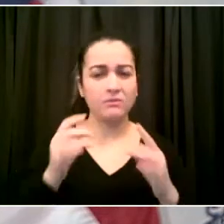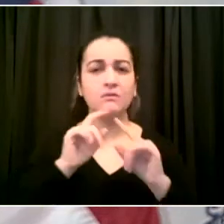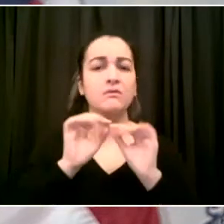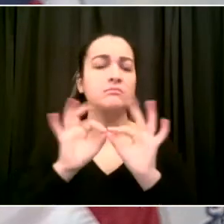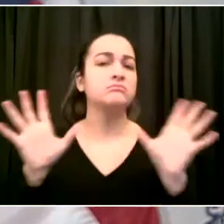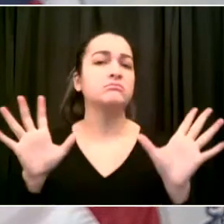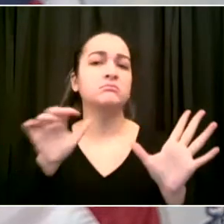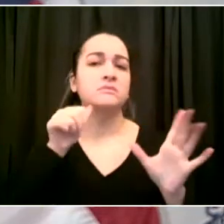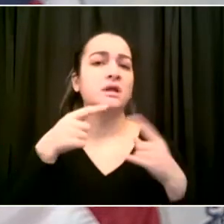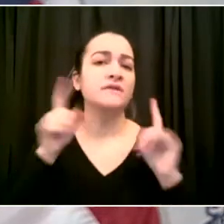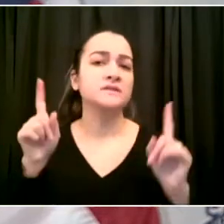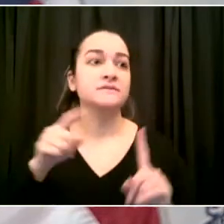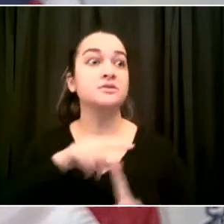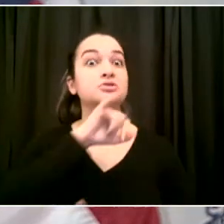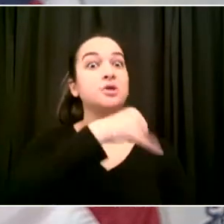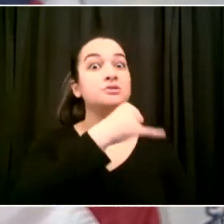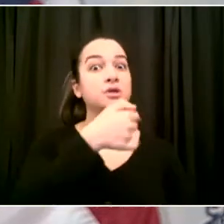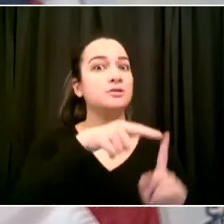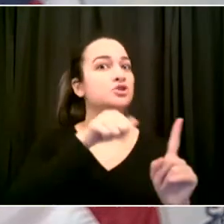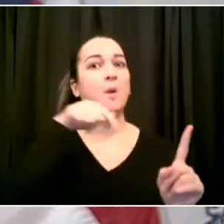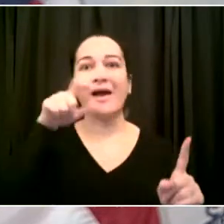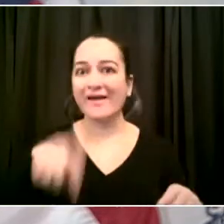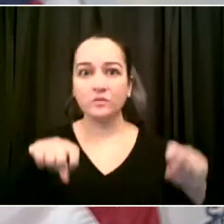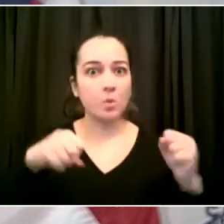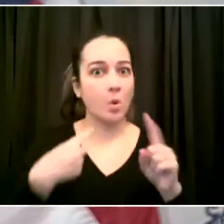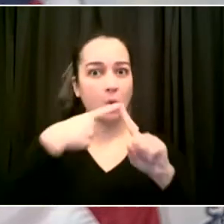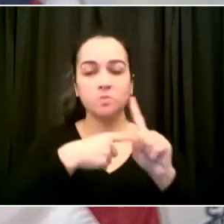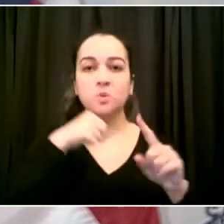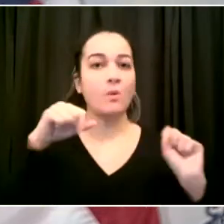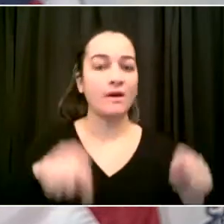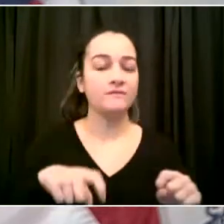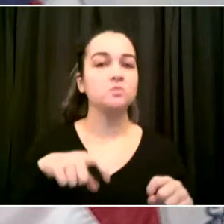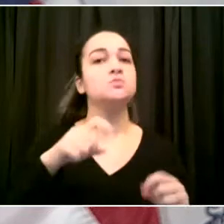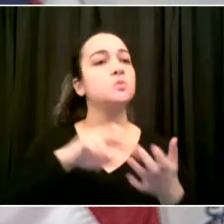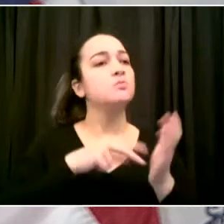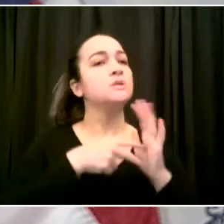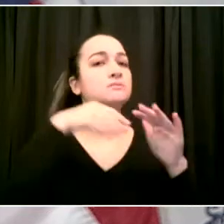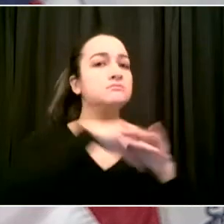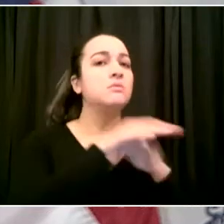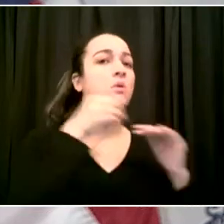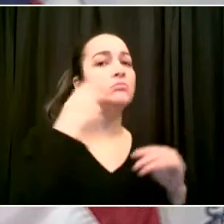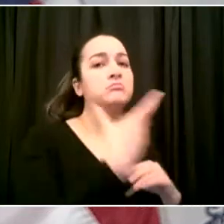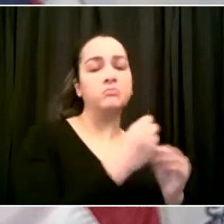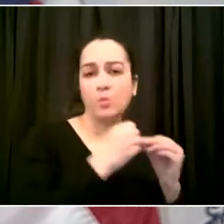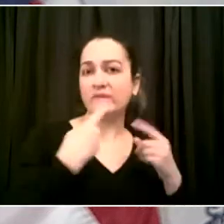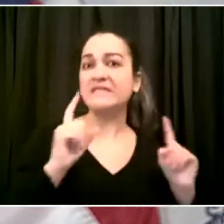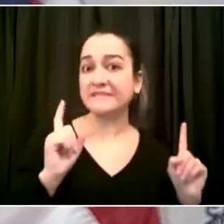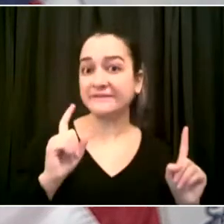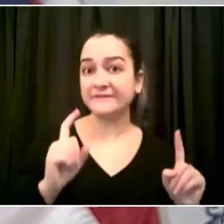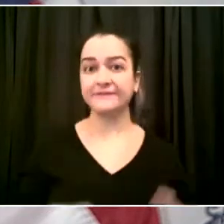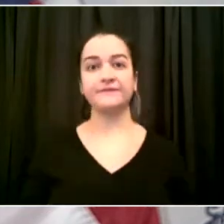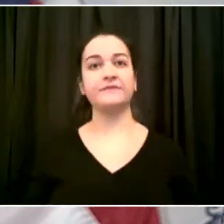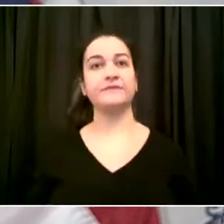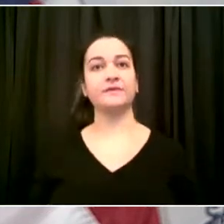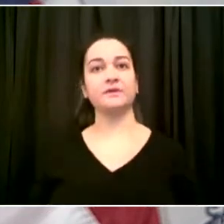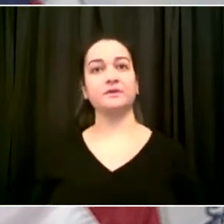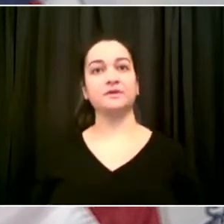RAISED THE MISSION. WE WANT TO GET TO HOMEBOUND SENNRIOS INCLUDING SOME OF OUR HOLOCAUSTS SURVIVORS WHO ARE